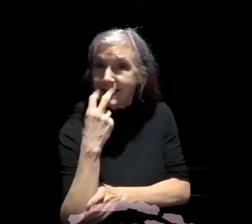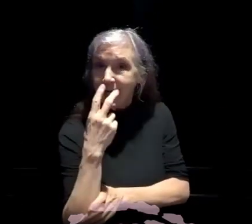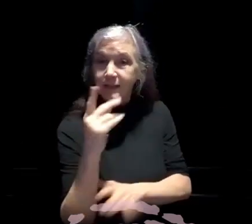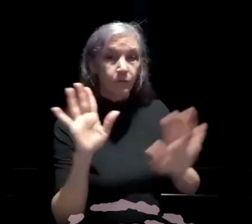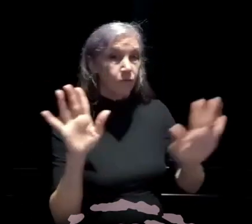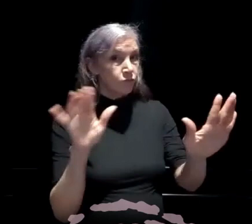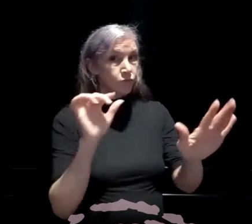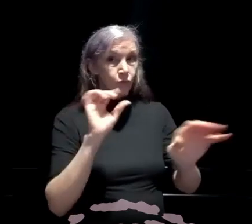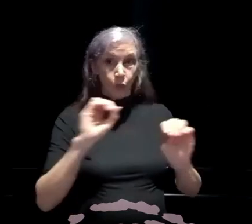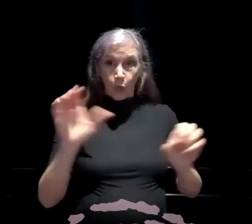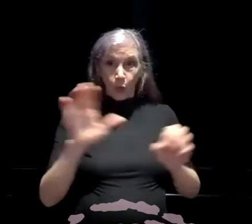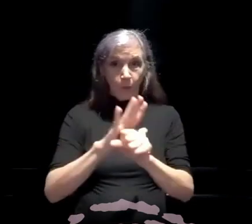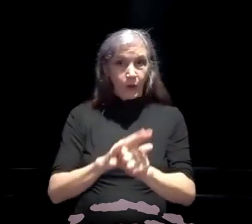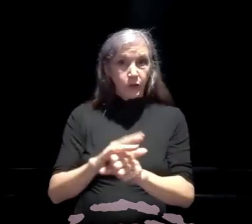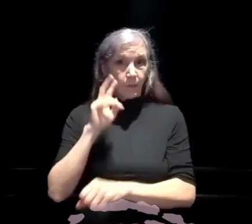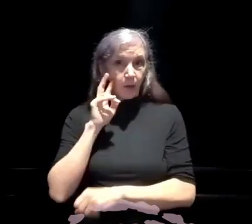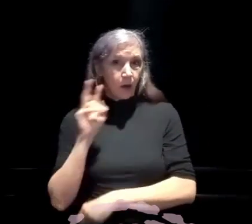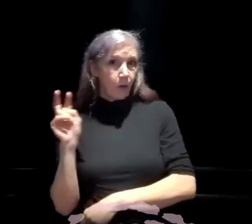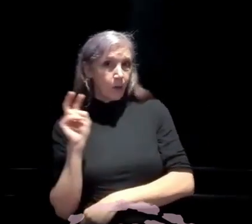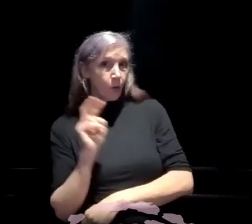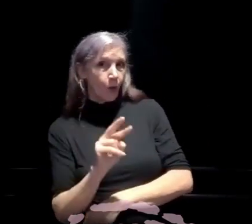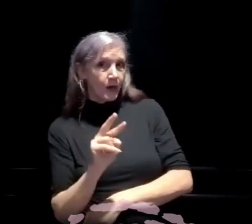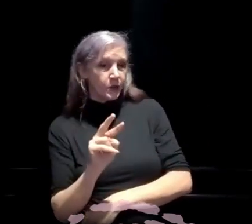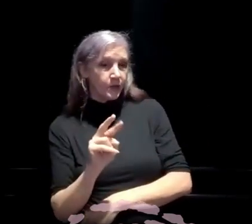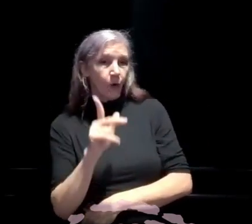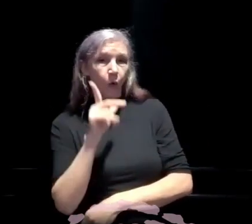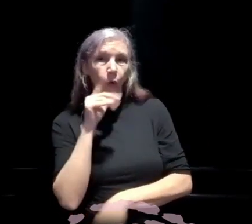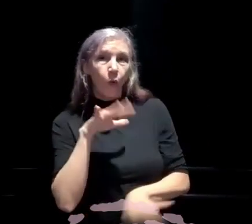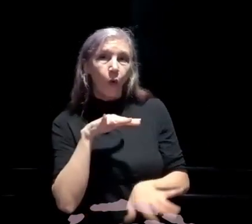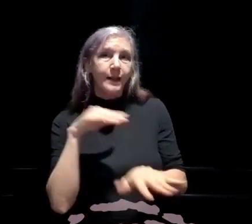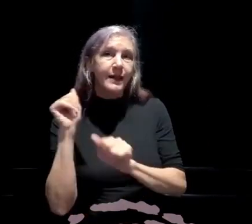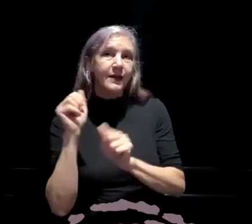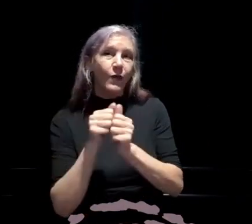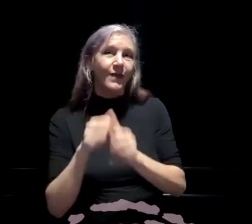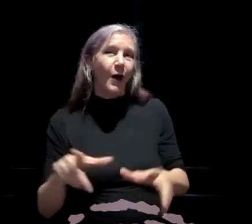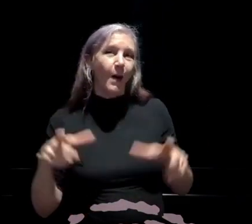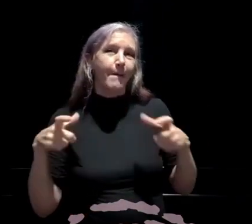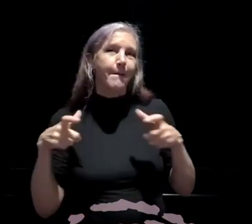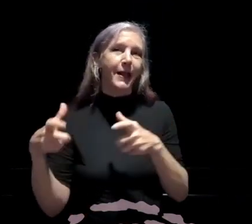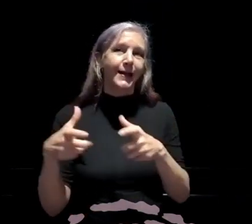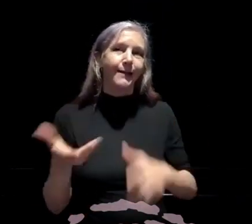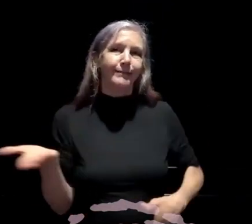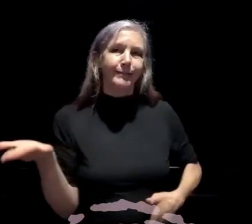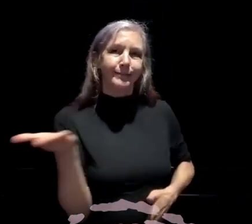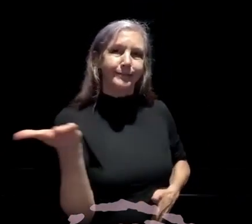That are on the take. No pressure, but I will be watching the door for those who leave without a plate.